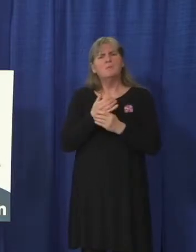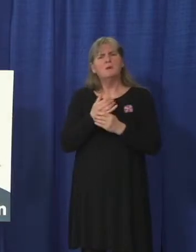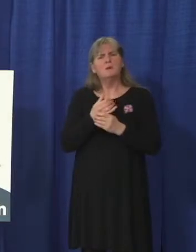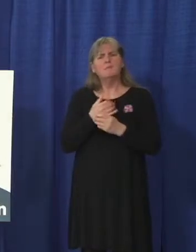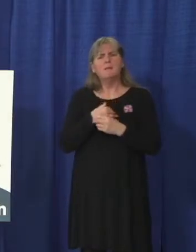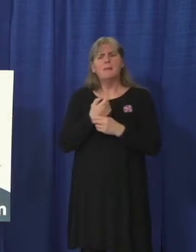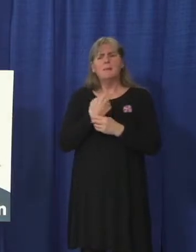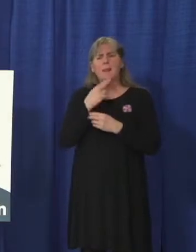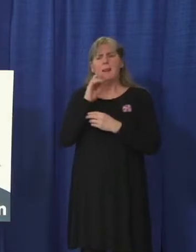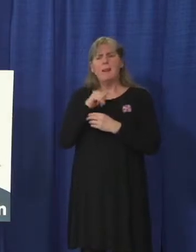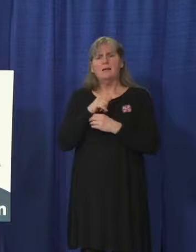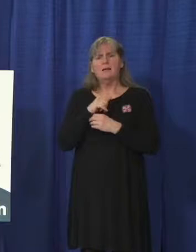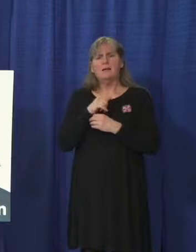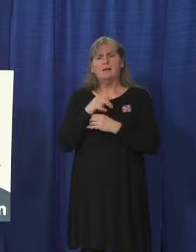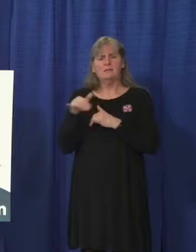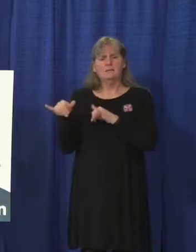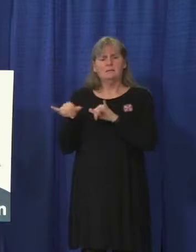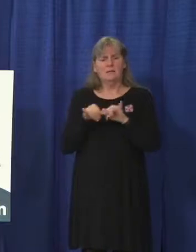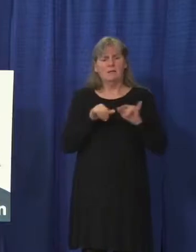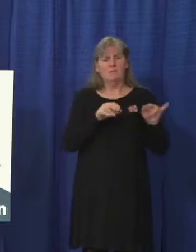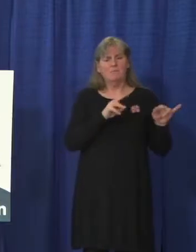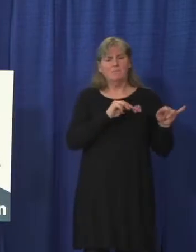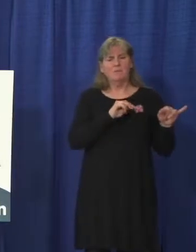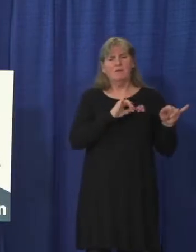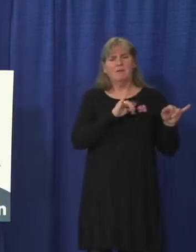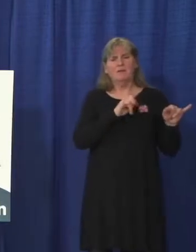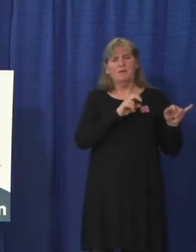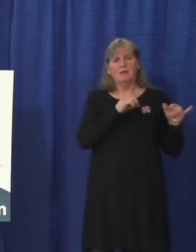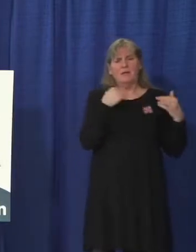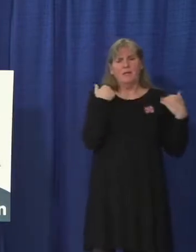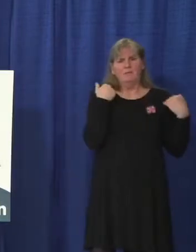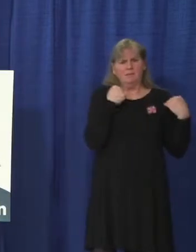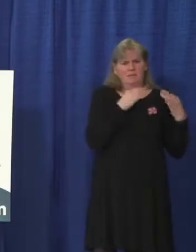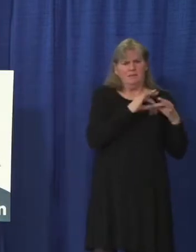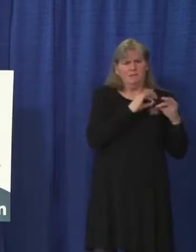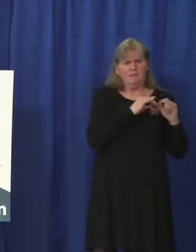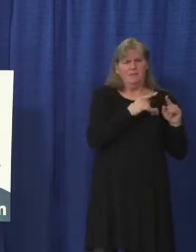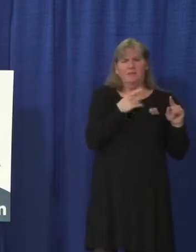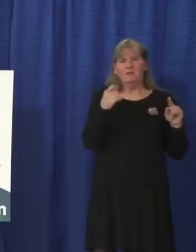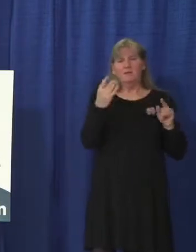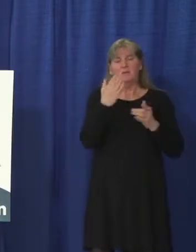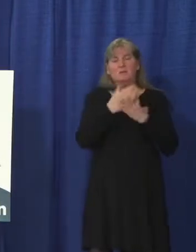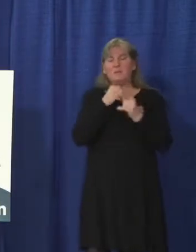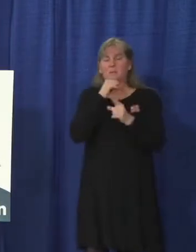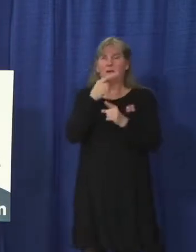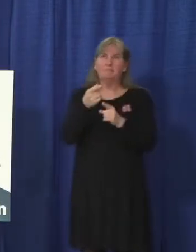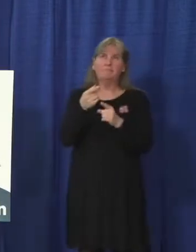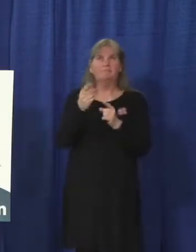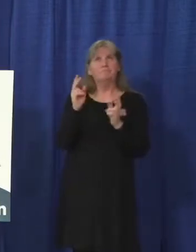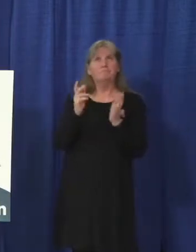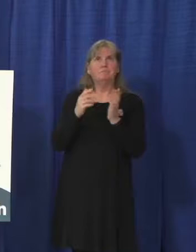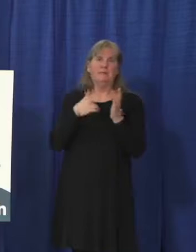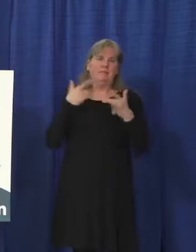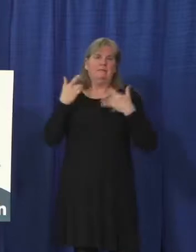the really hard work, it may not be the most exotic for folks but when you go out and you listen to folks and you build